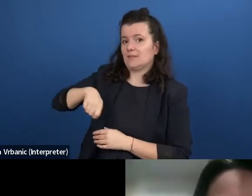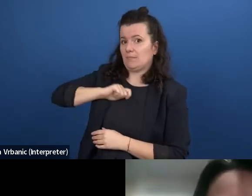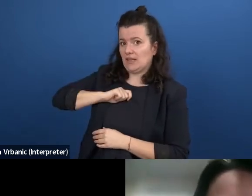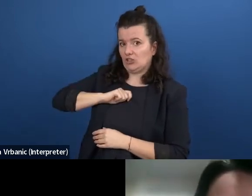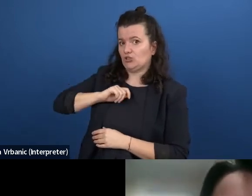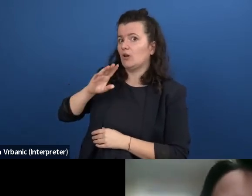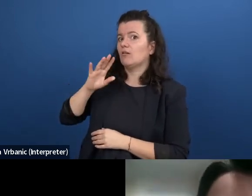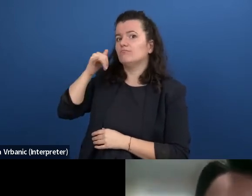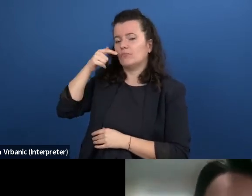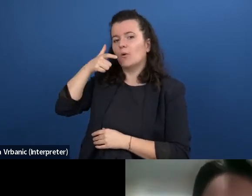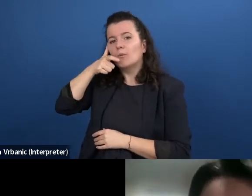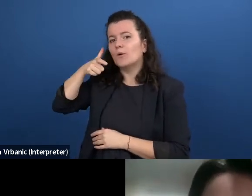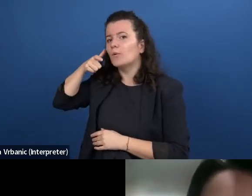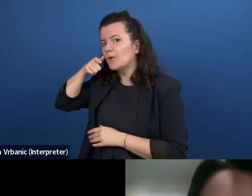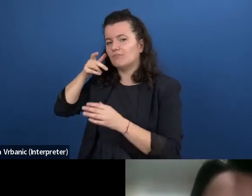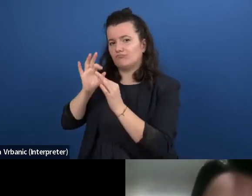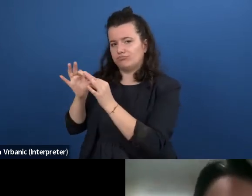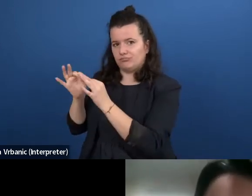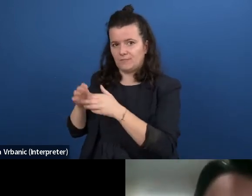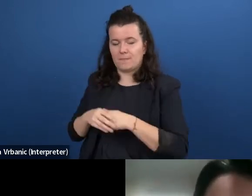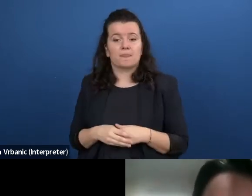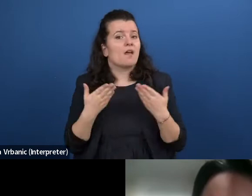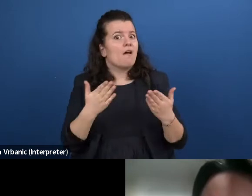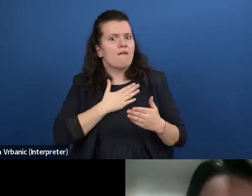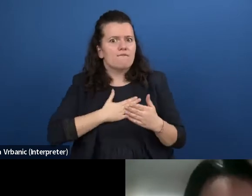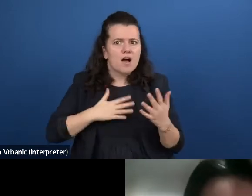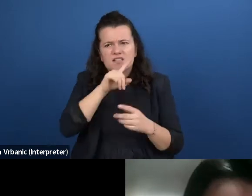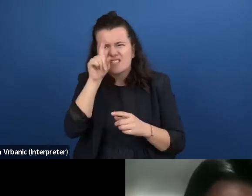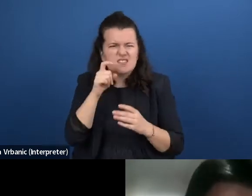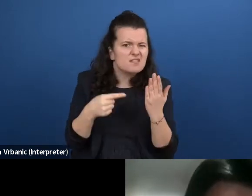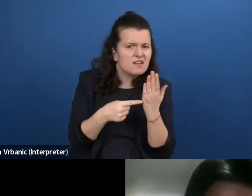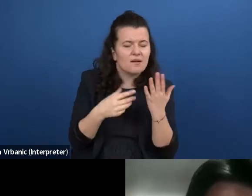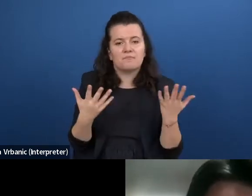You can ask any content questions in the chatbox, or you can raise your hands.